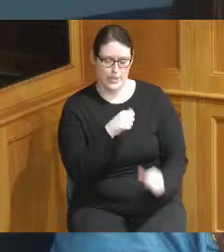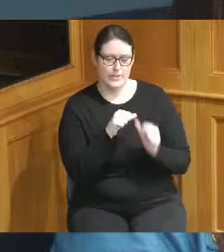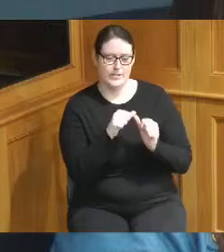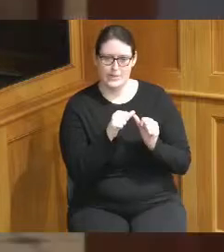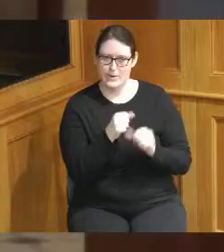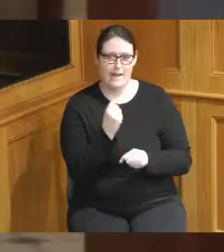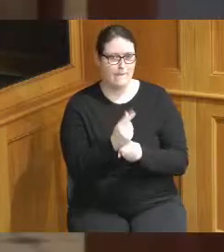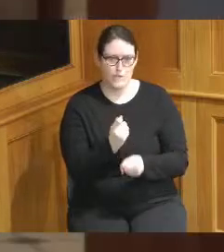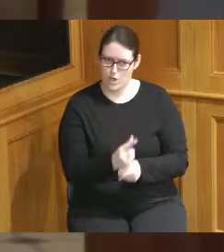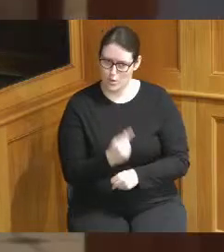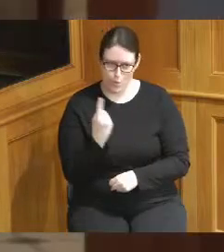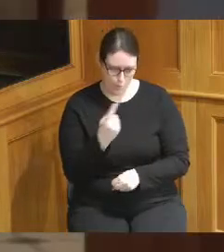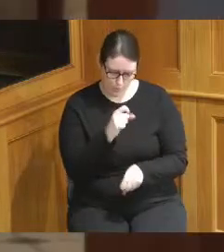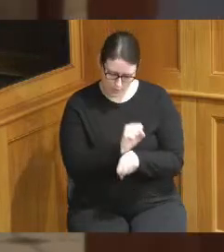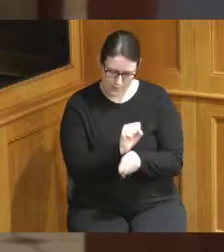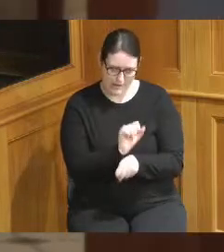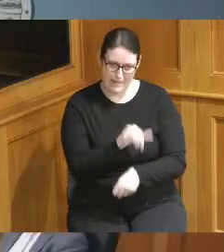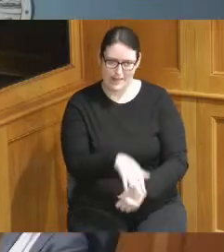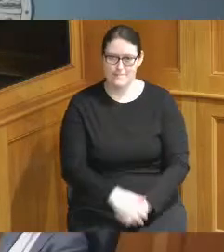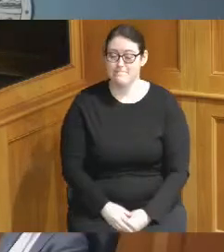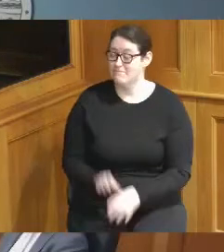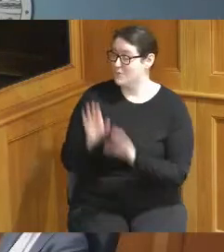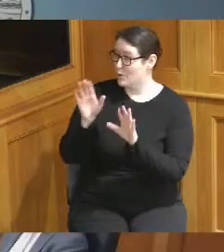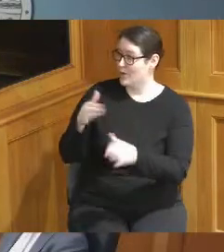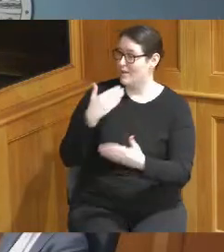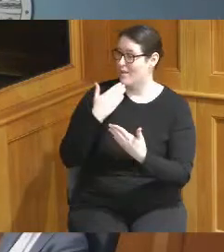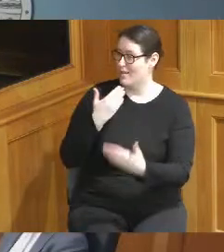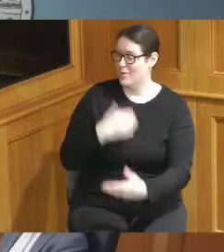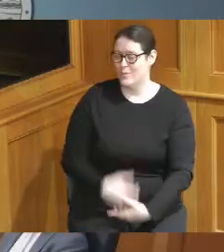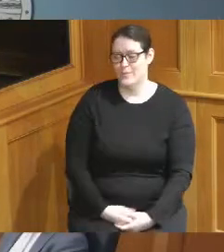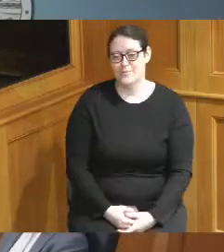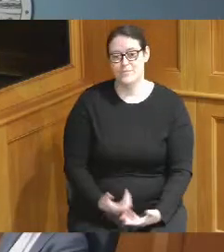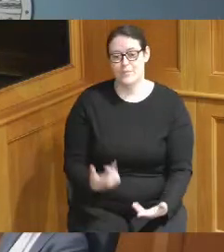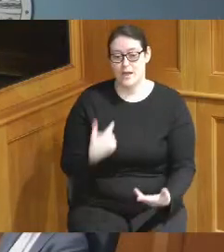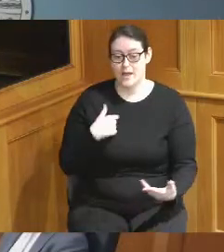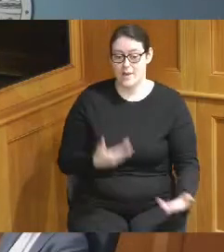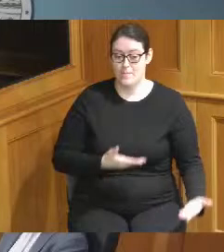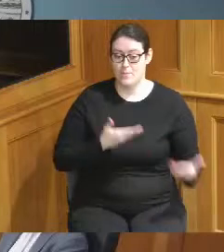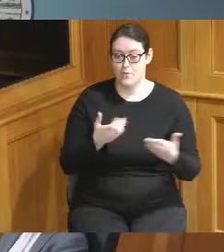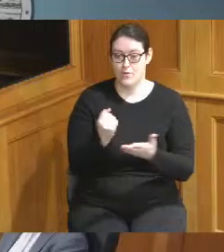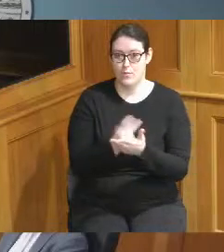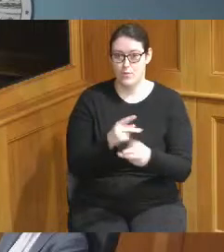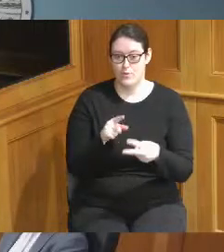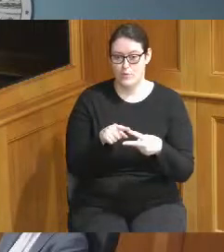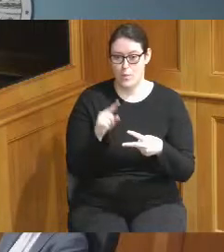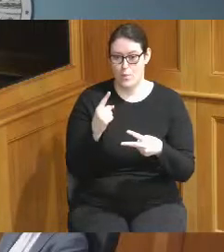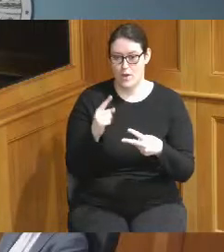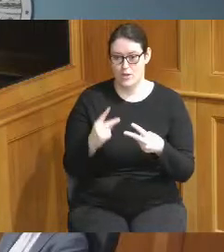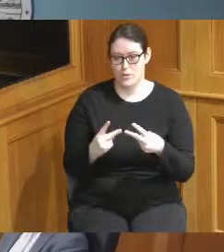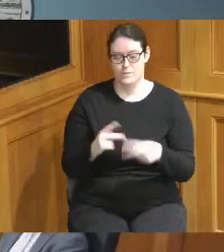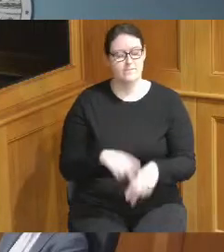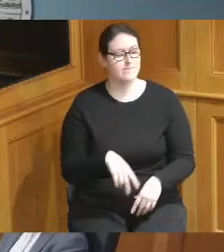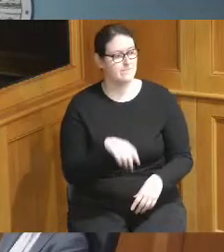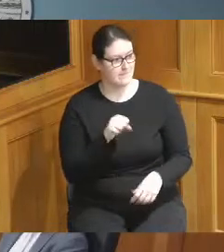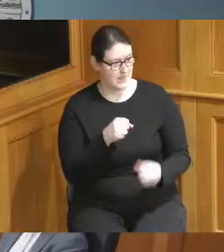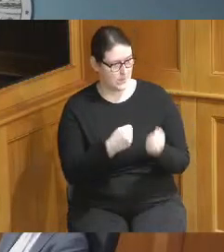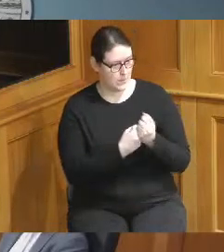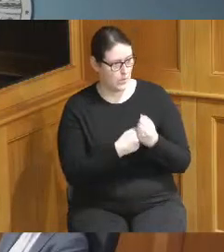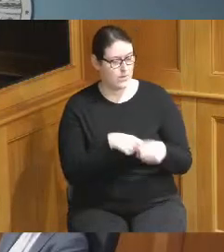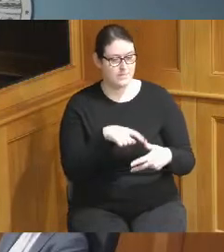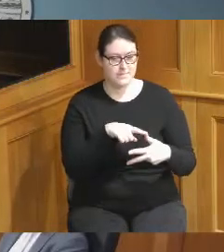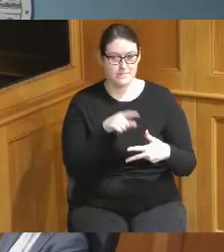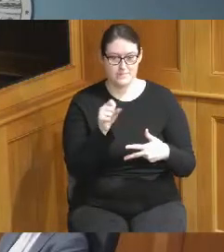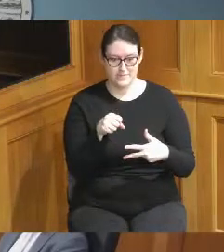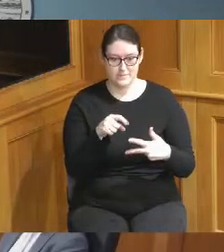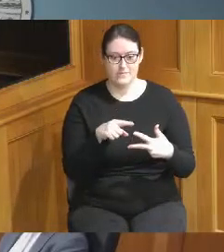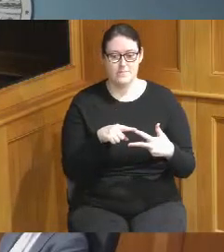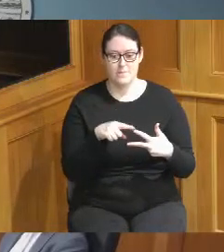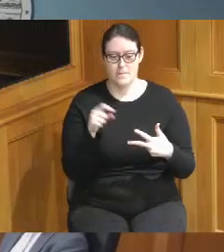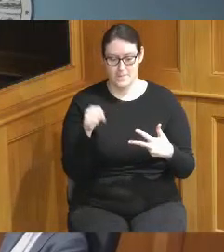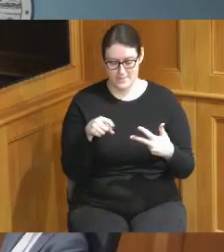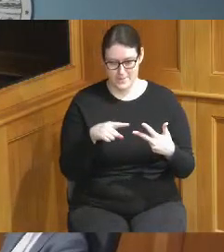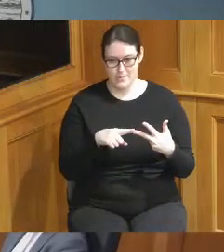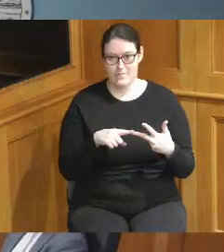Manny who is the owner of it it's a interesting to me it's a great model for coming together not